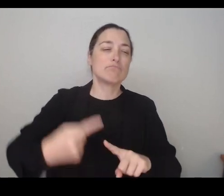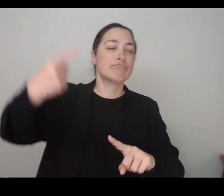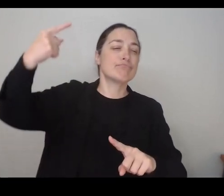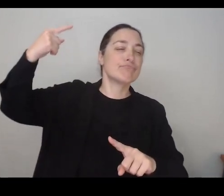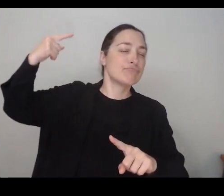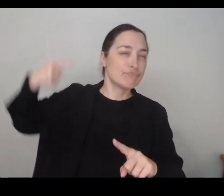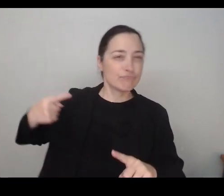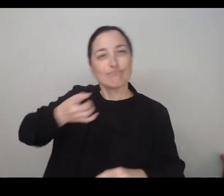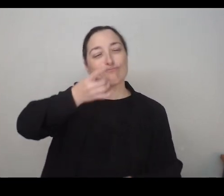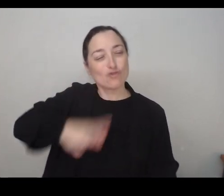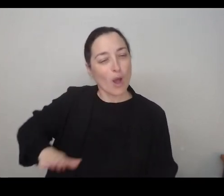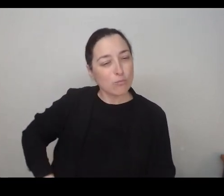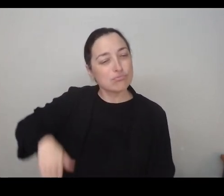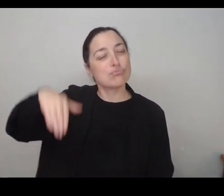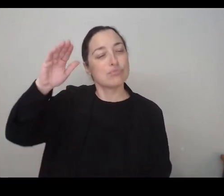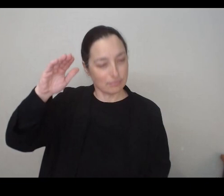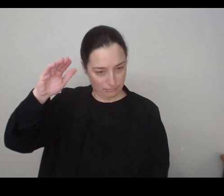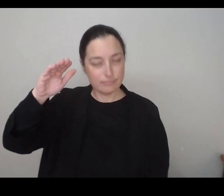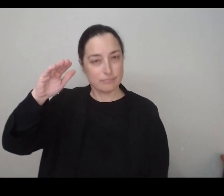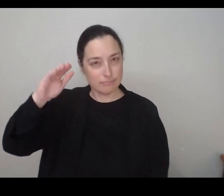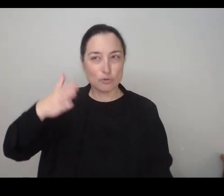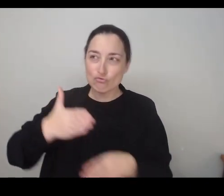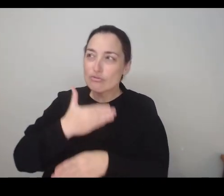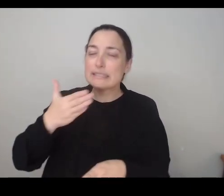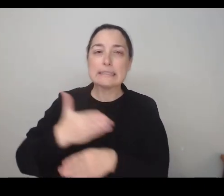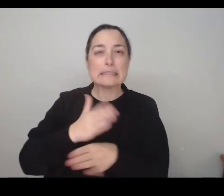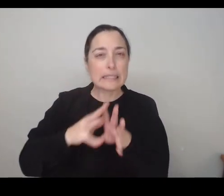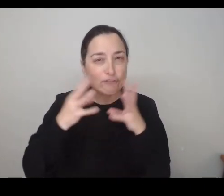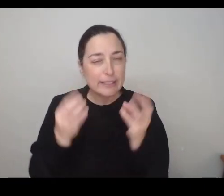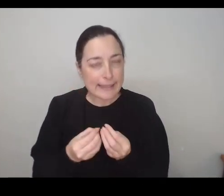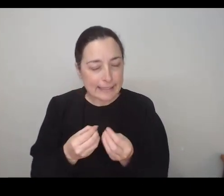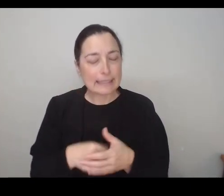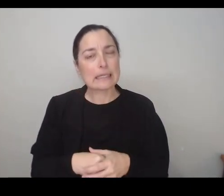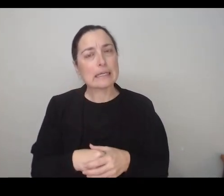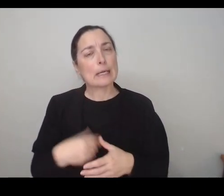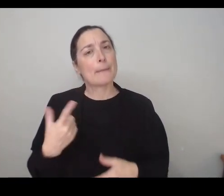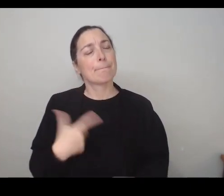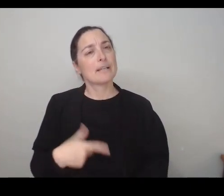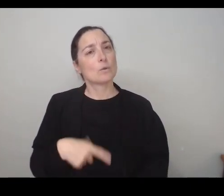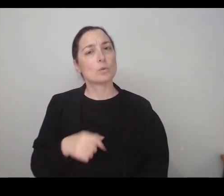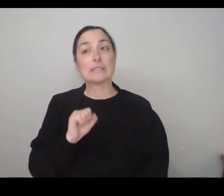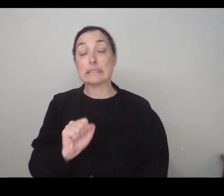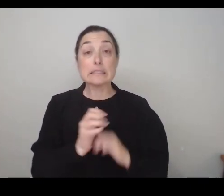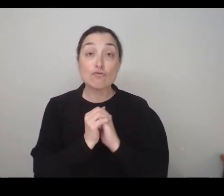And in a very strange way, because for example, his friendship with Pissarro,